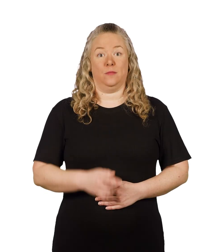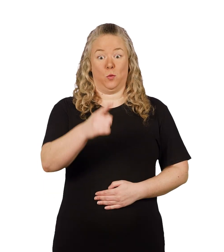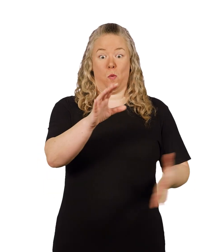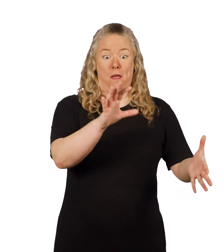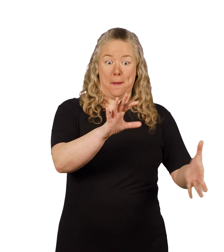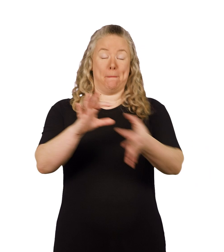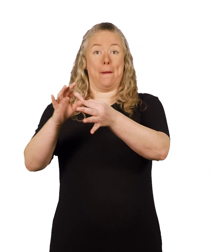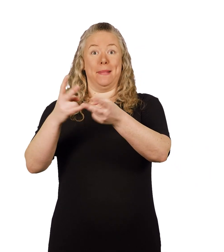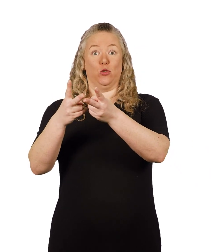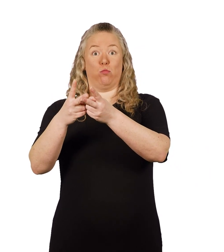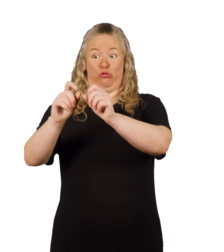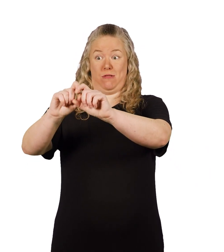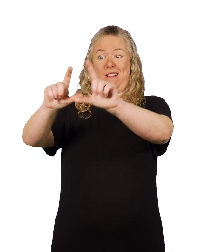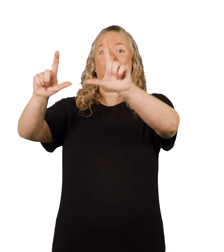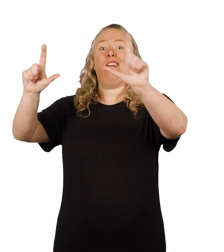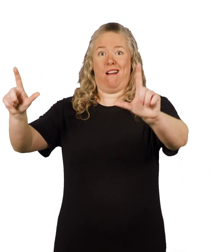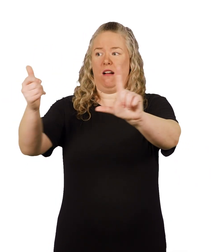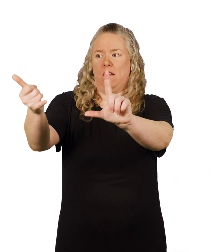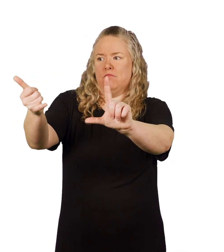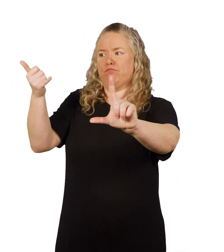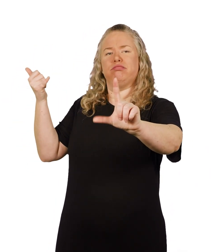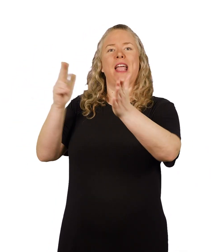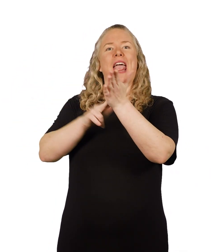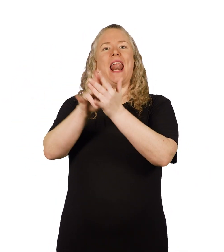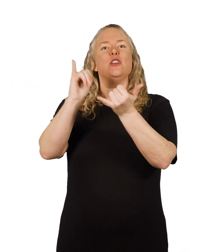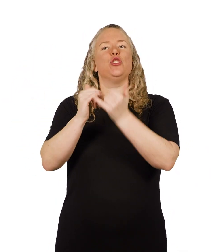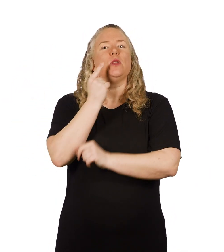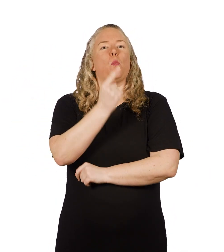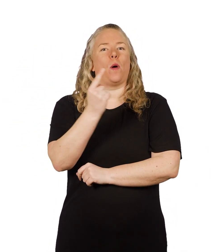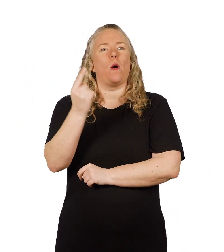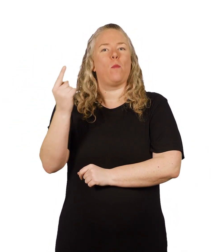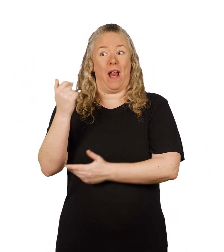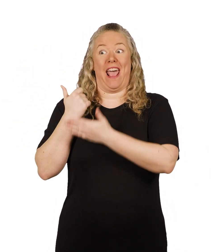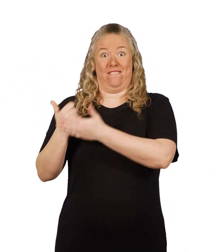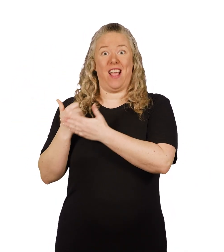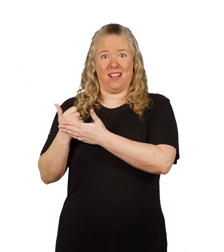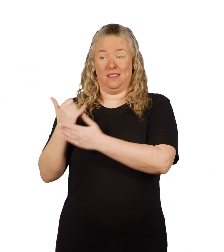The interpreter will phone an NHS 111 adviser